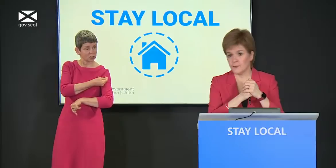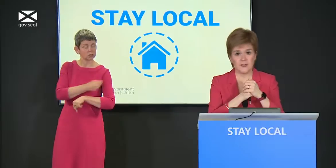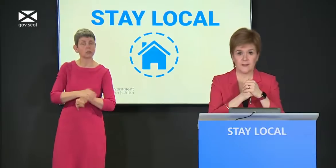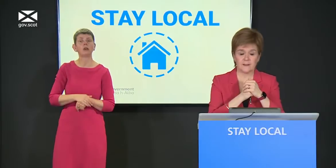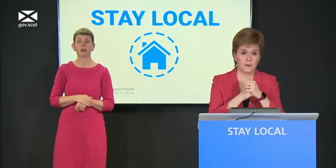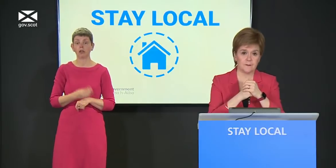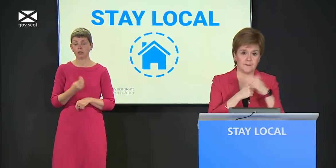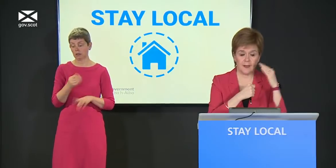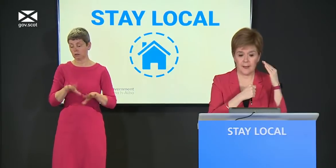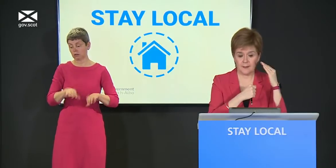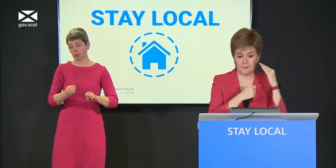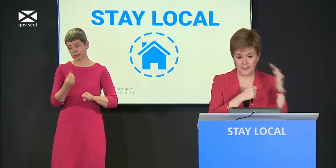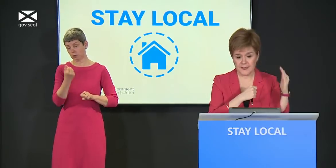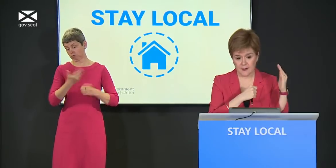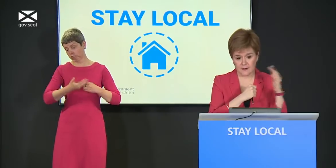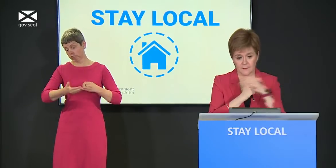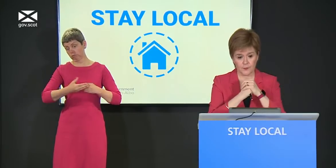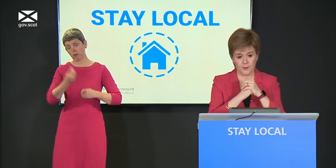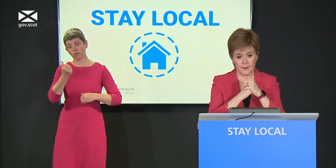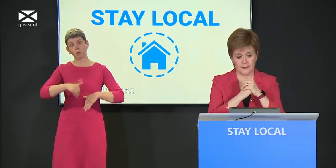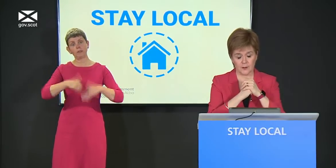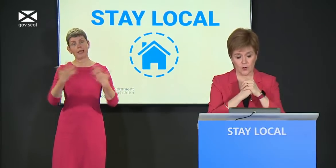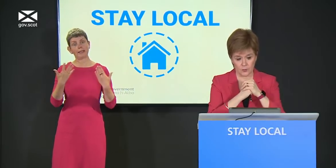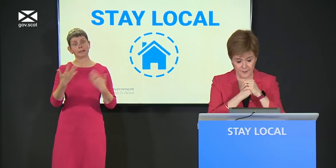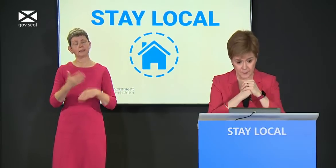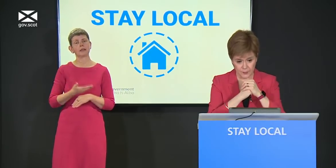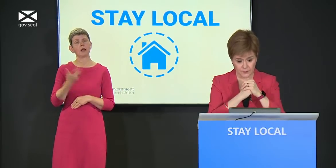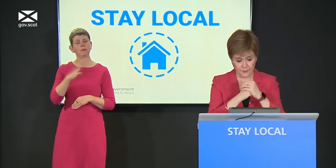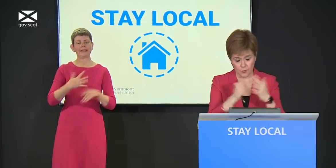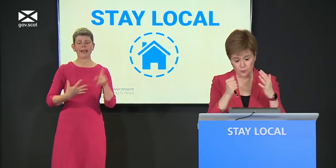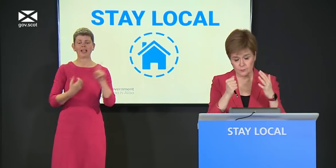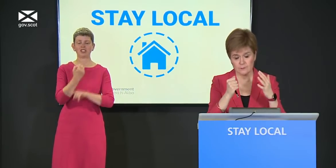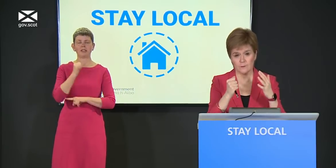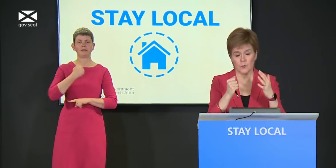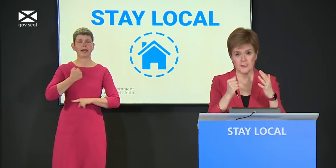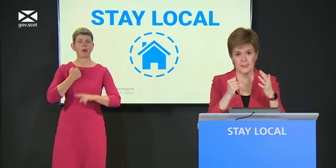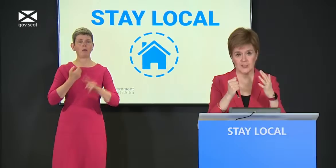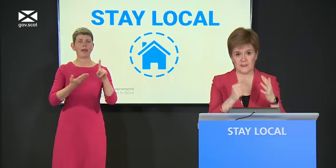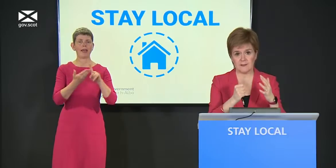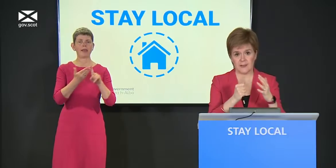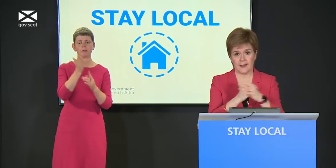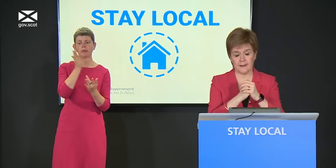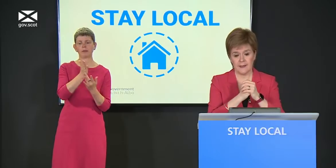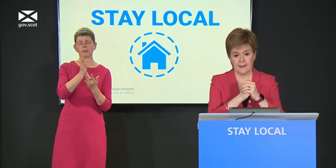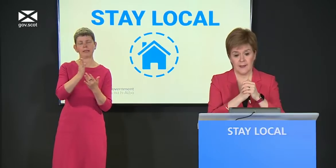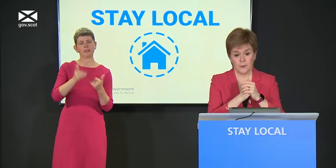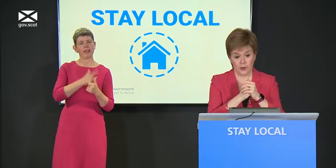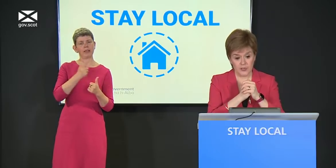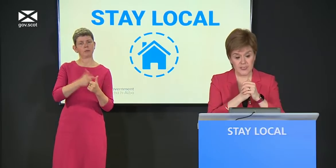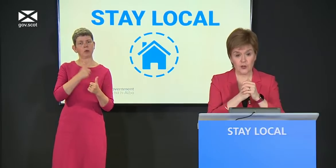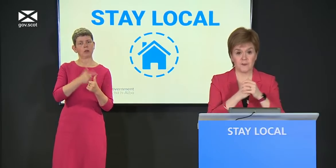few days we've uh met the target for the mid all of April of all one to nine JCVI priority groups